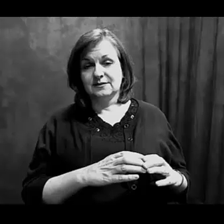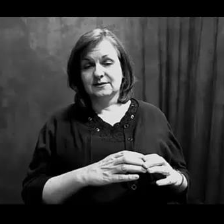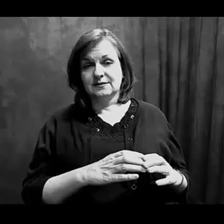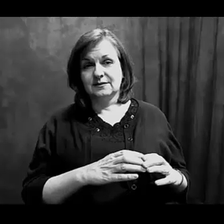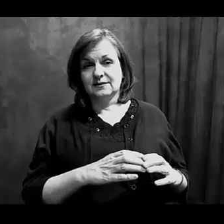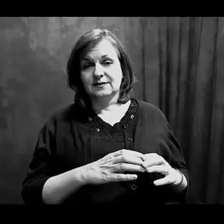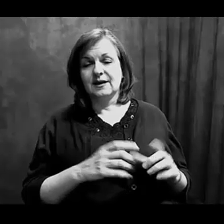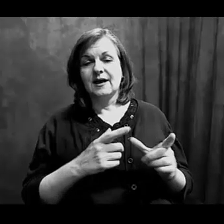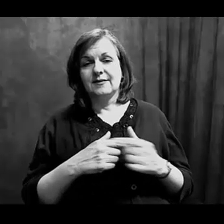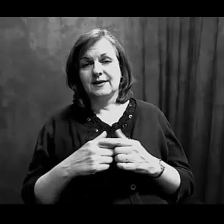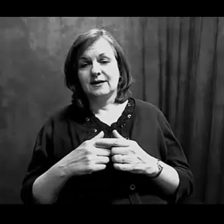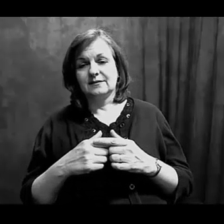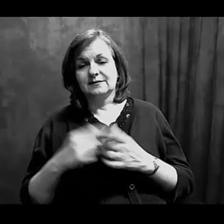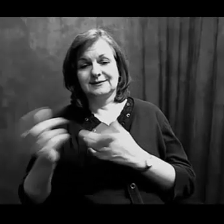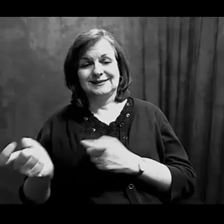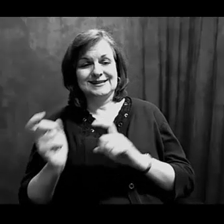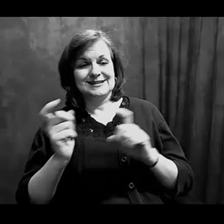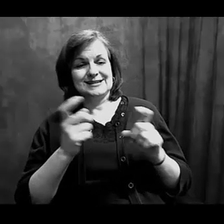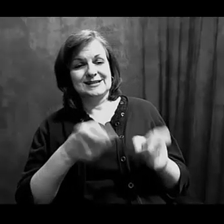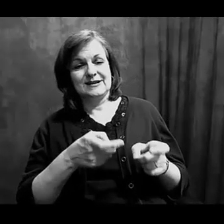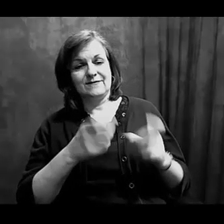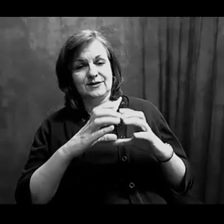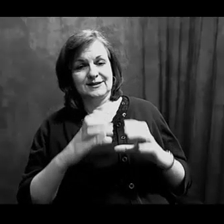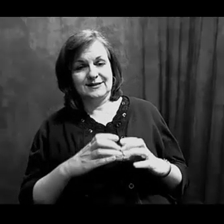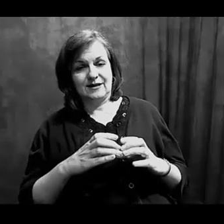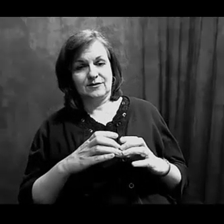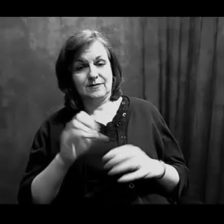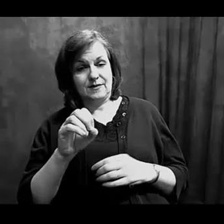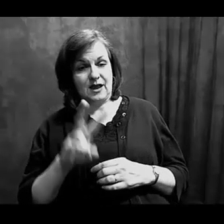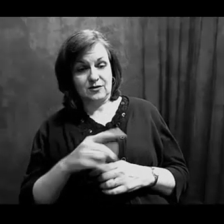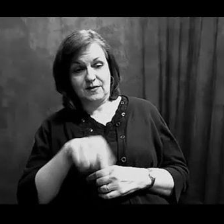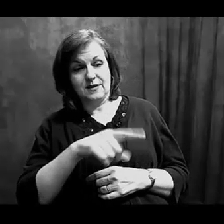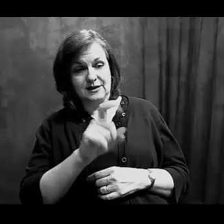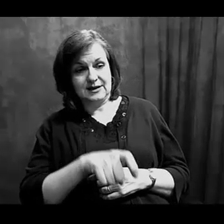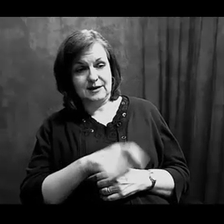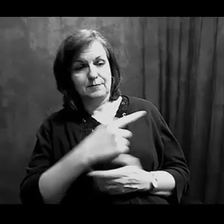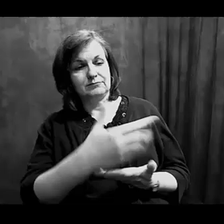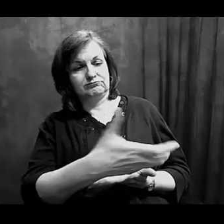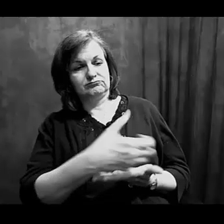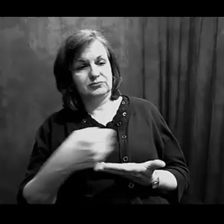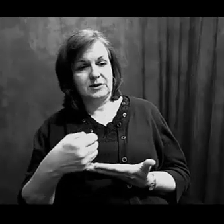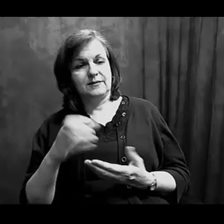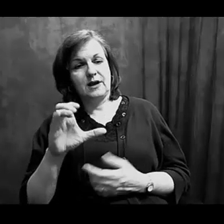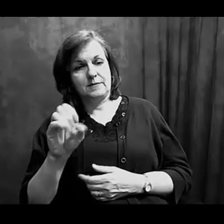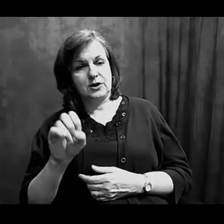and supply them with the oxygen that they need while caring away carbon dioxide